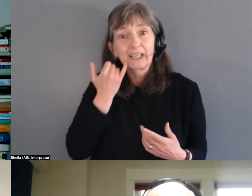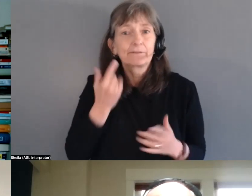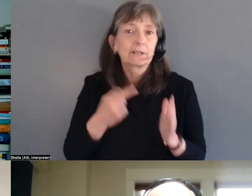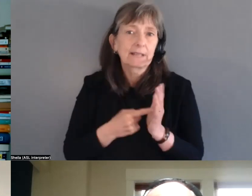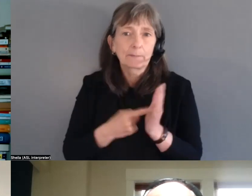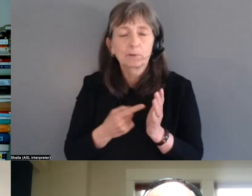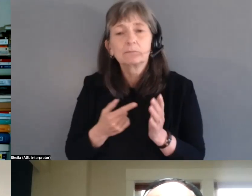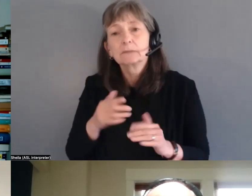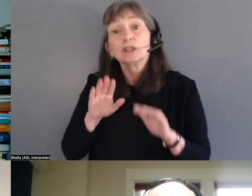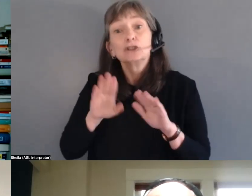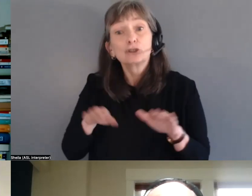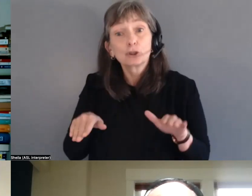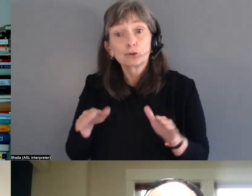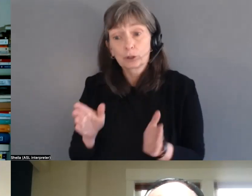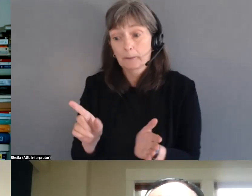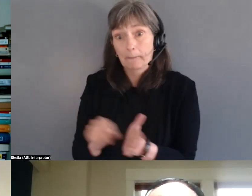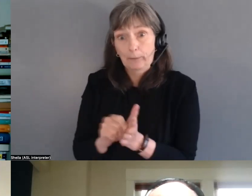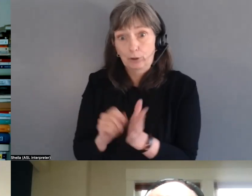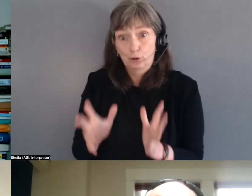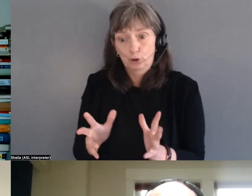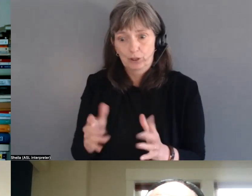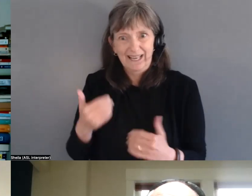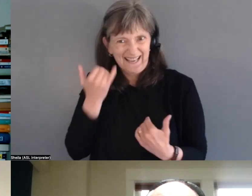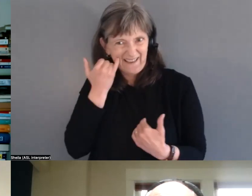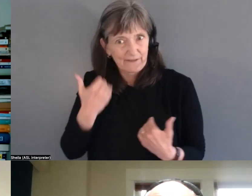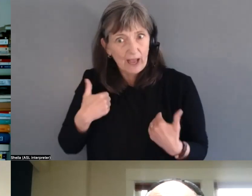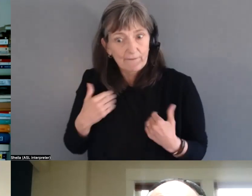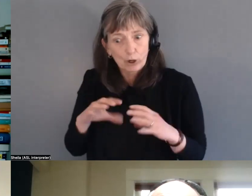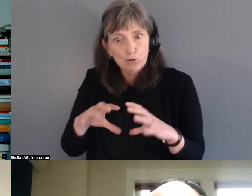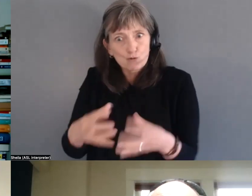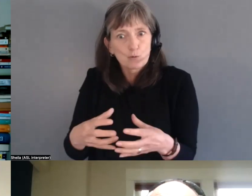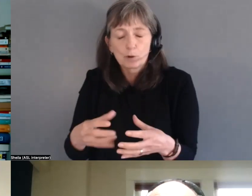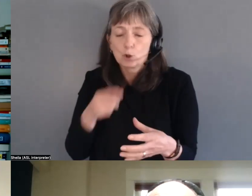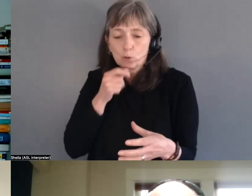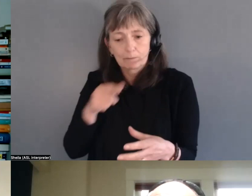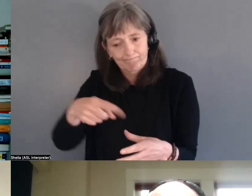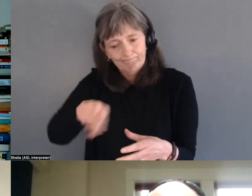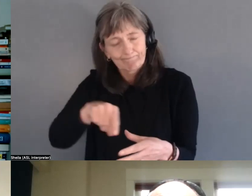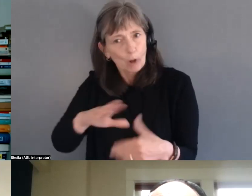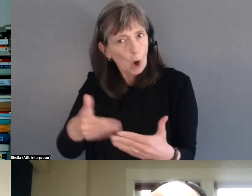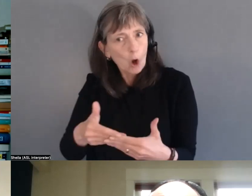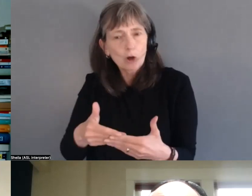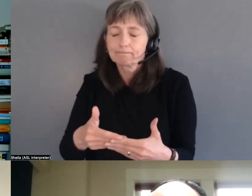for example, who really took this on and said, "We're gonna make sure that all the